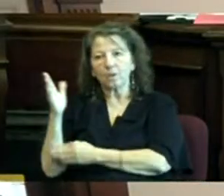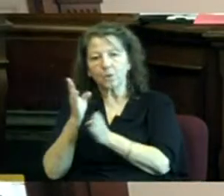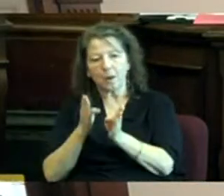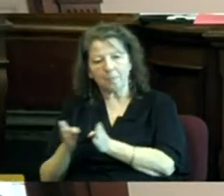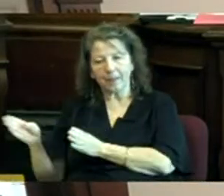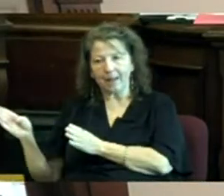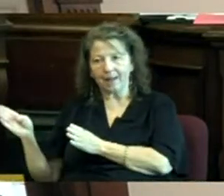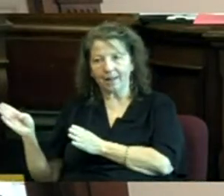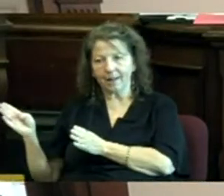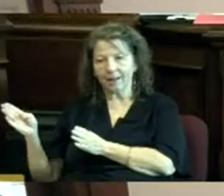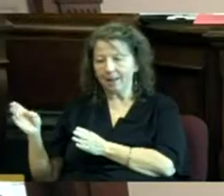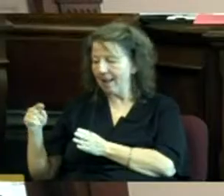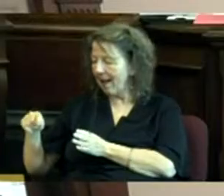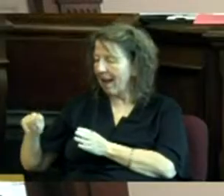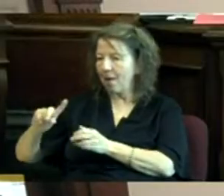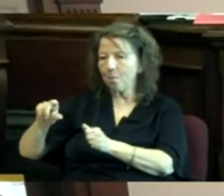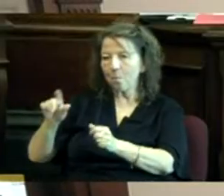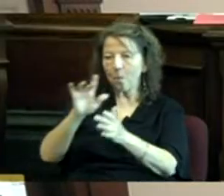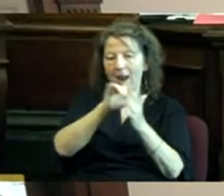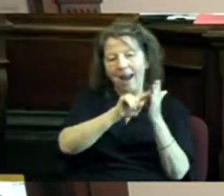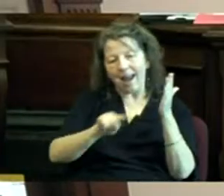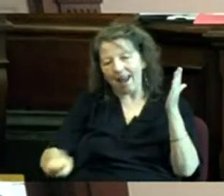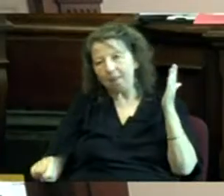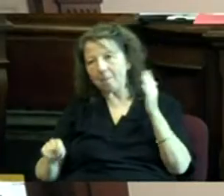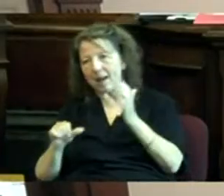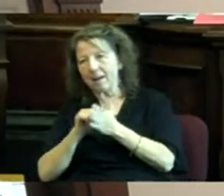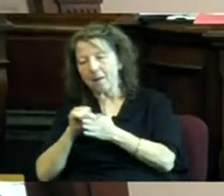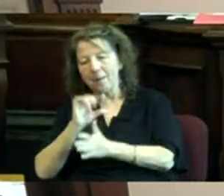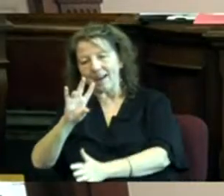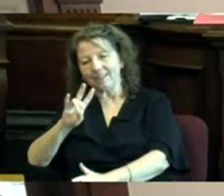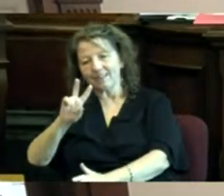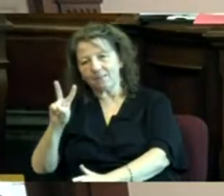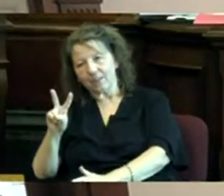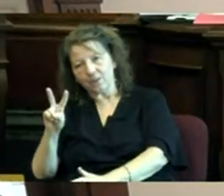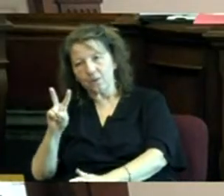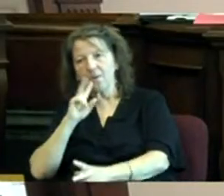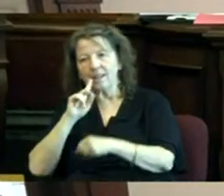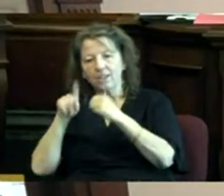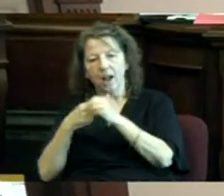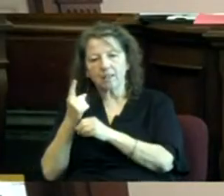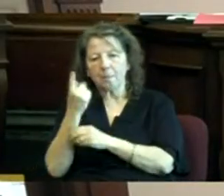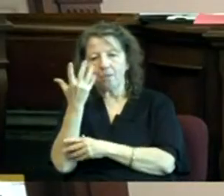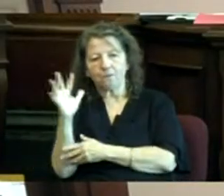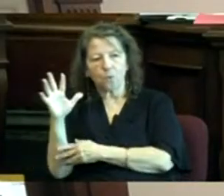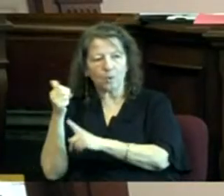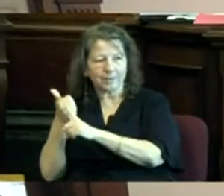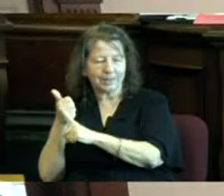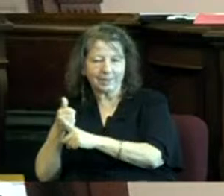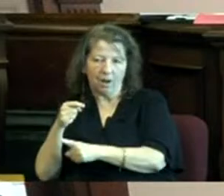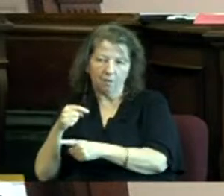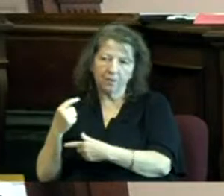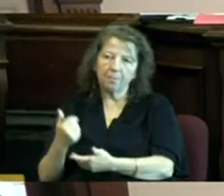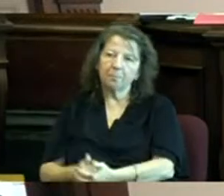sustainability, it also supports our forestry plan and way in the